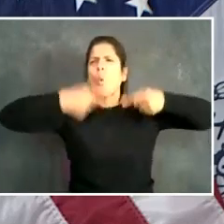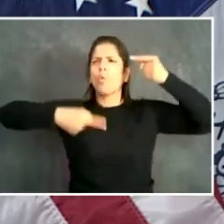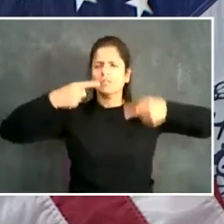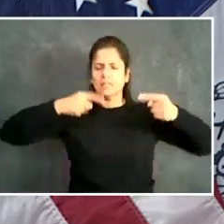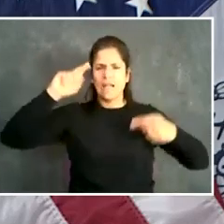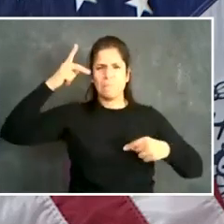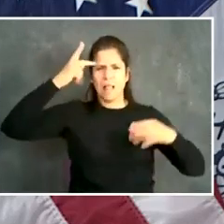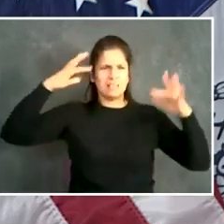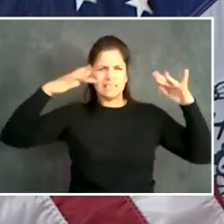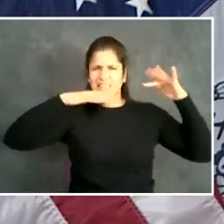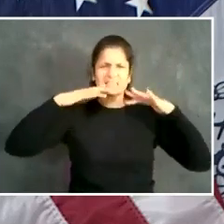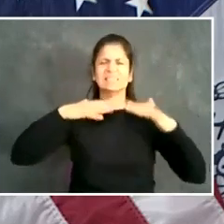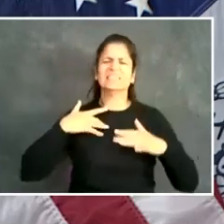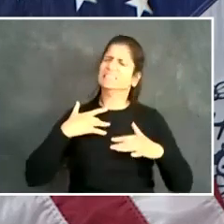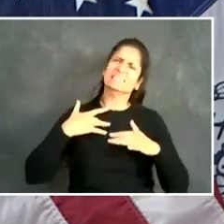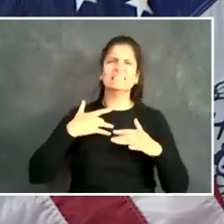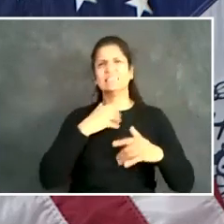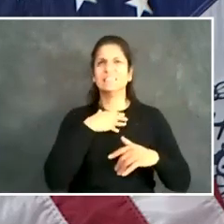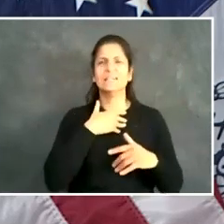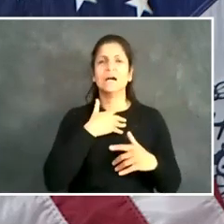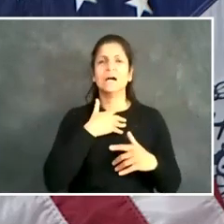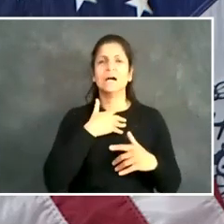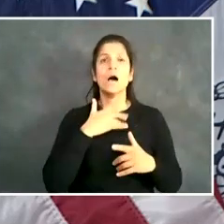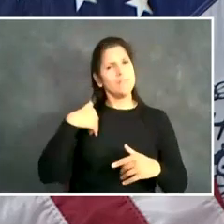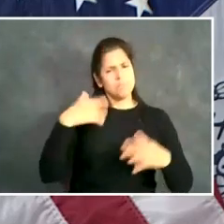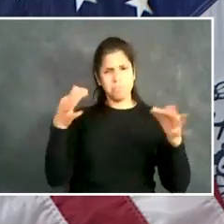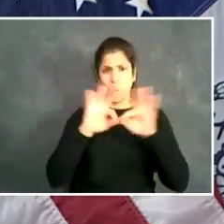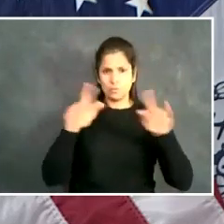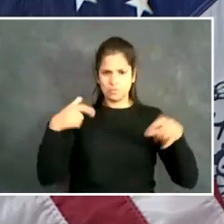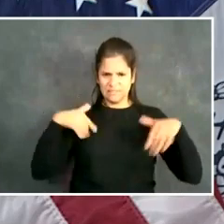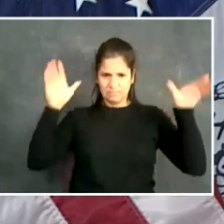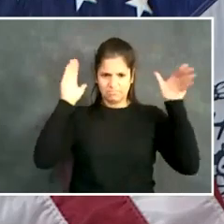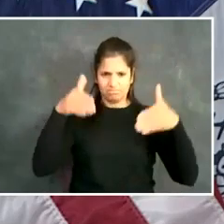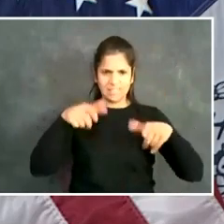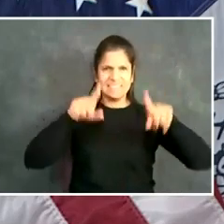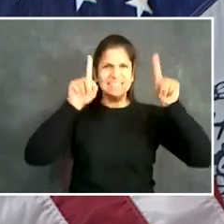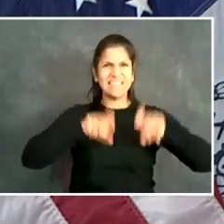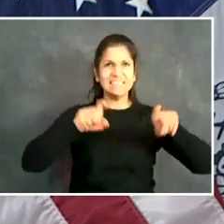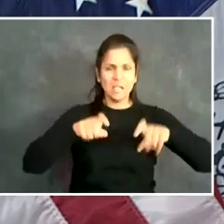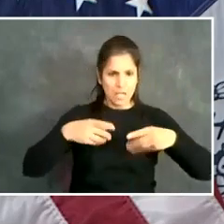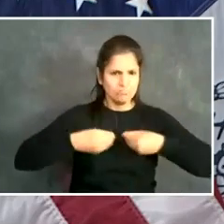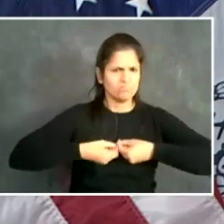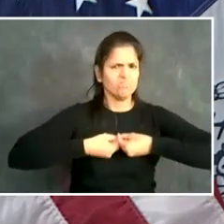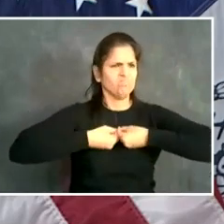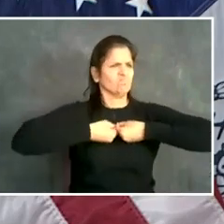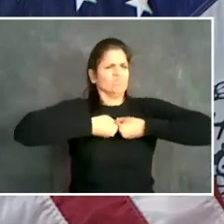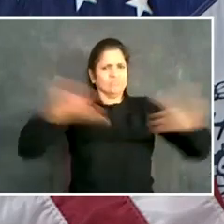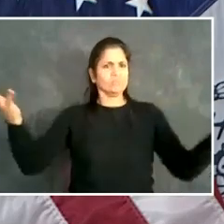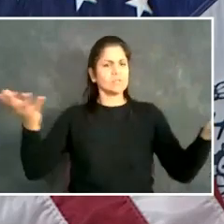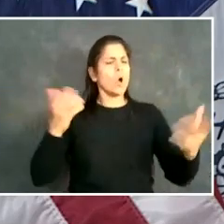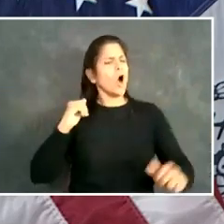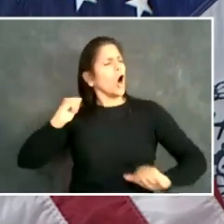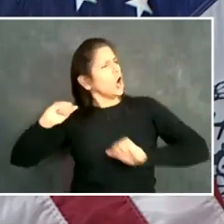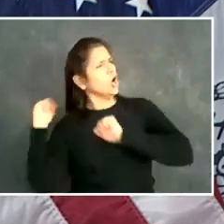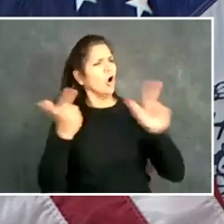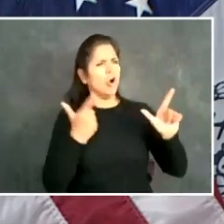TO THINK ABOUT, LEGALLY, WITH PRIVACY AND OTHER ISSUES. IT IS CERTAINLY ON THE TABLE AND SOMETHING TO LOOK AT WITH